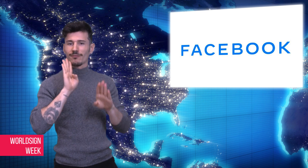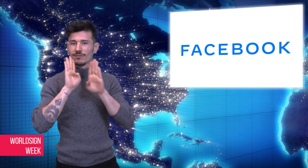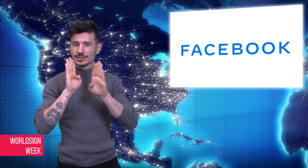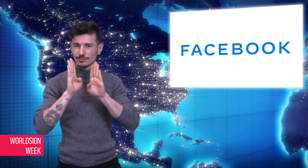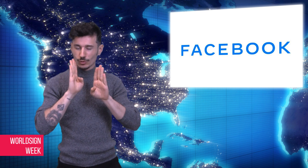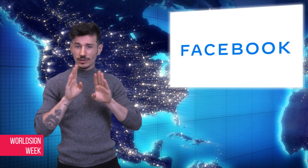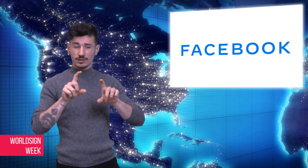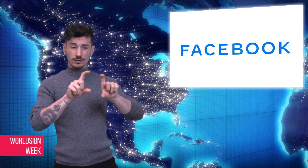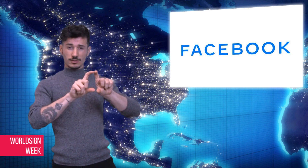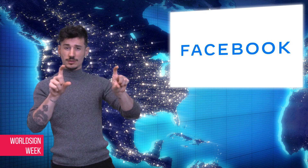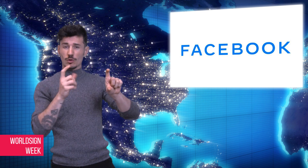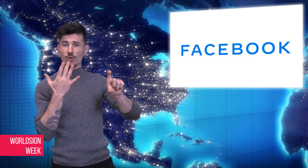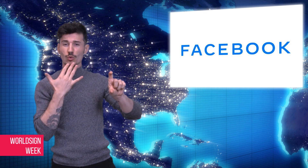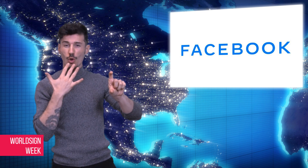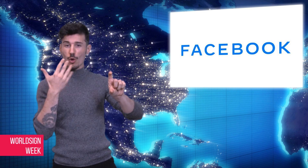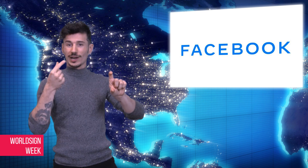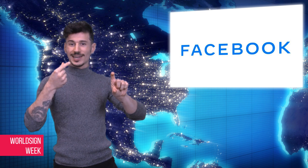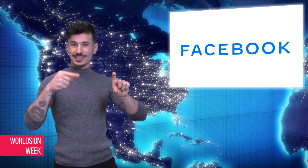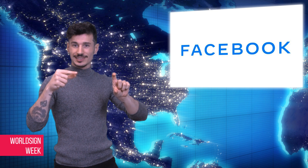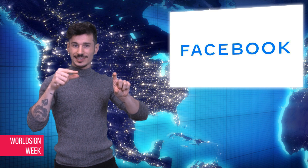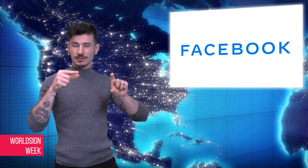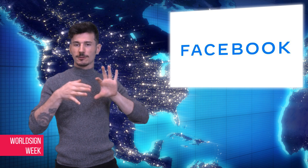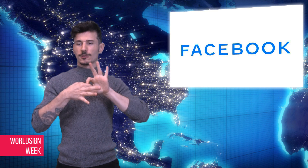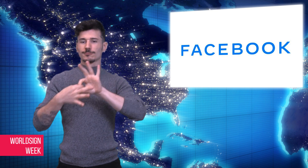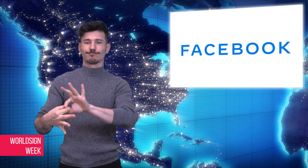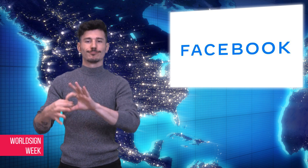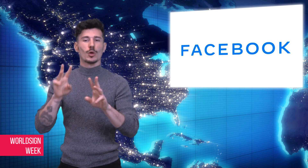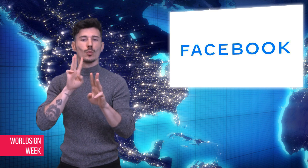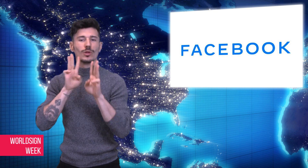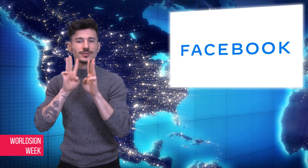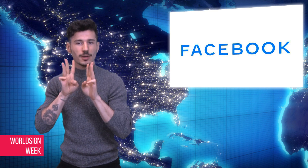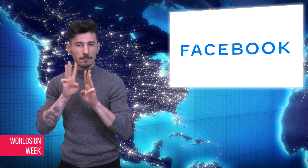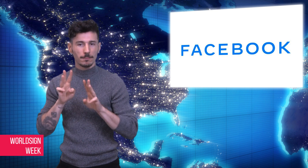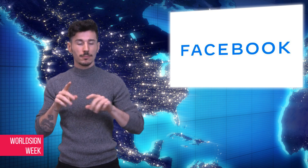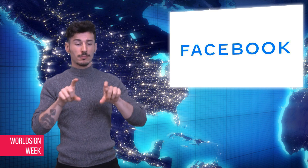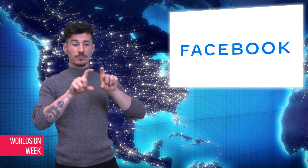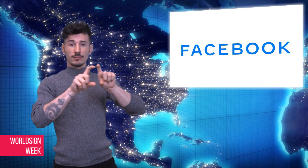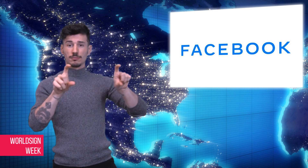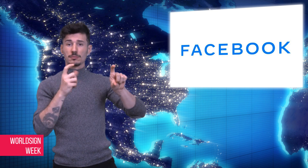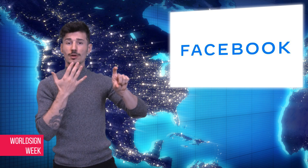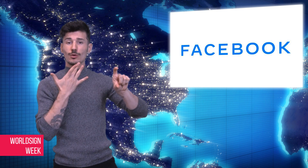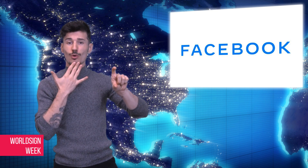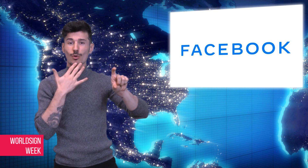spells “Facebook” in uppercase with alternating